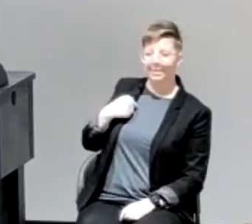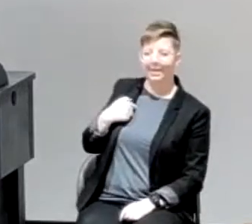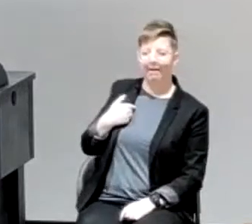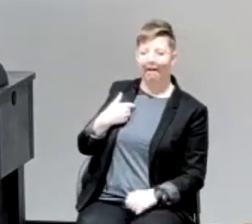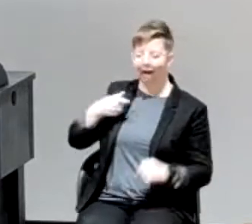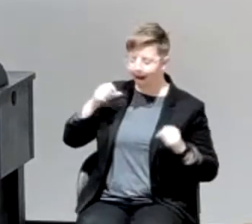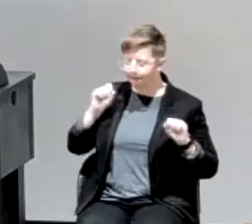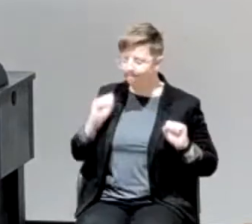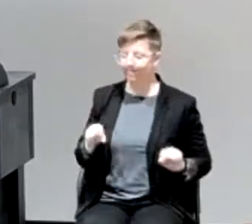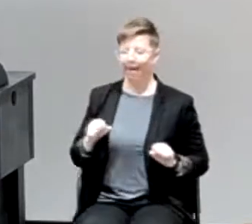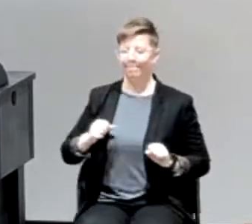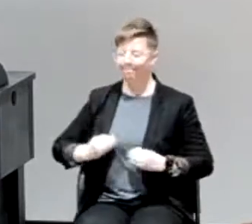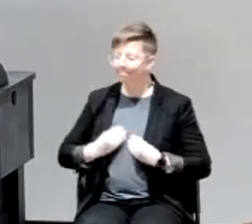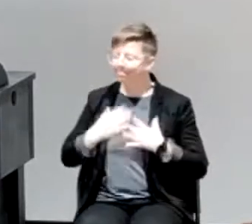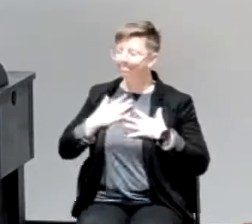authentically mean it, you unleashed the u